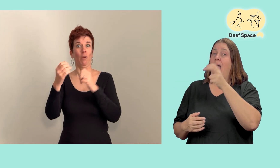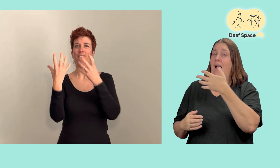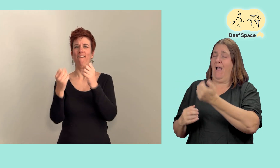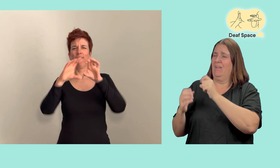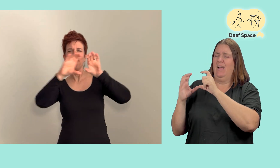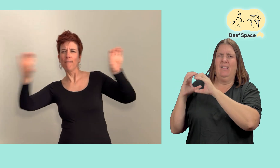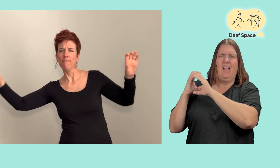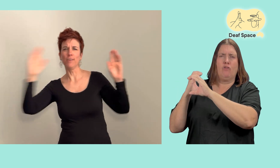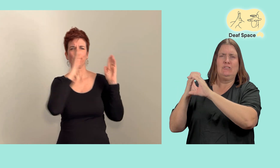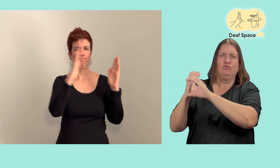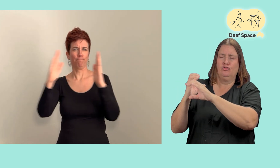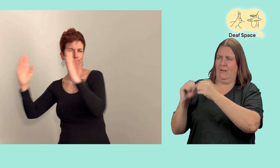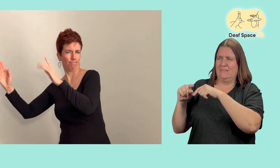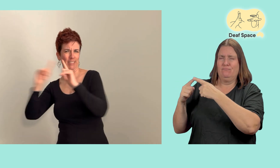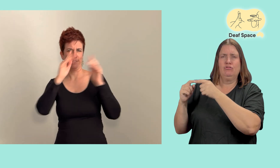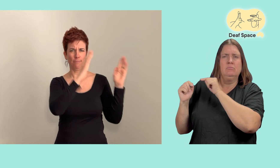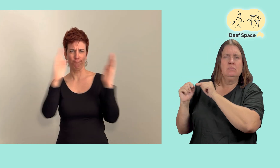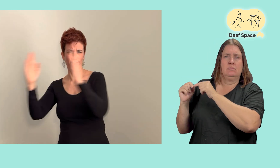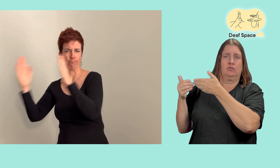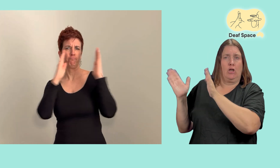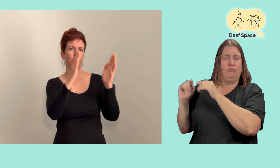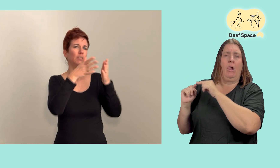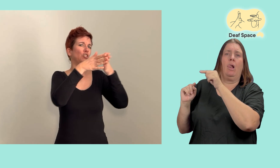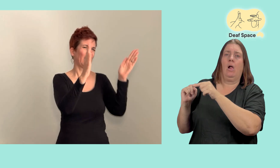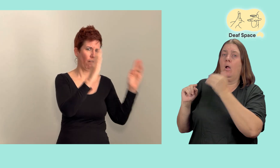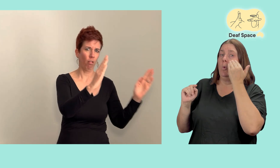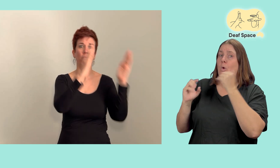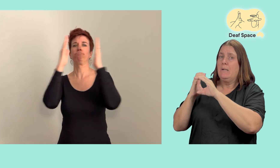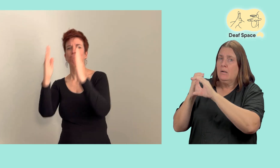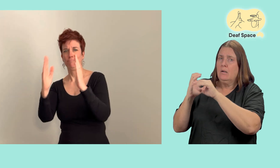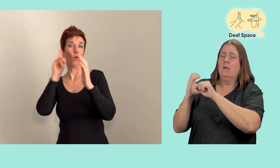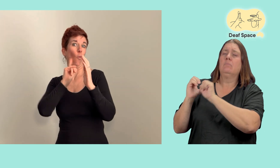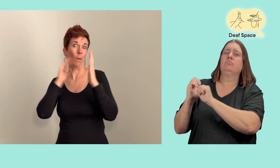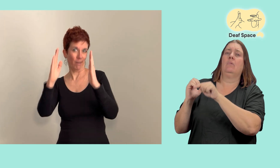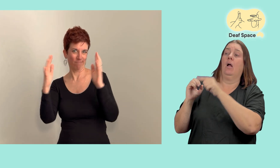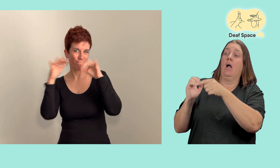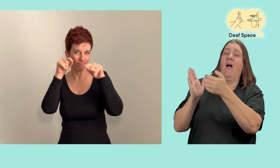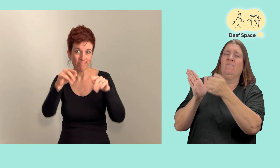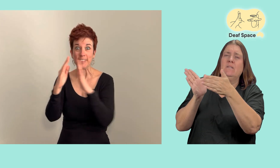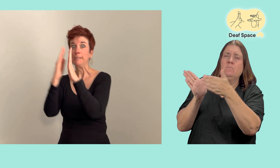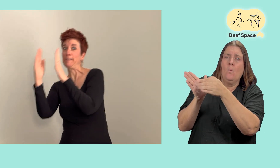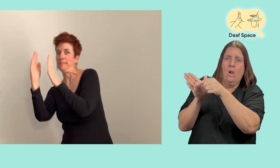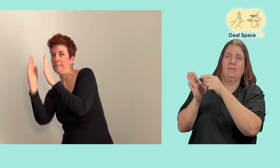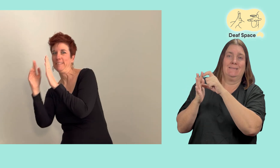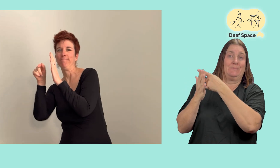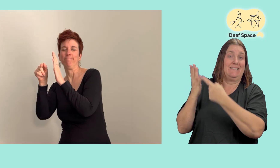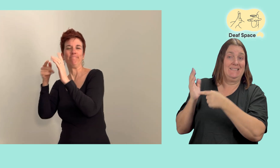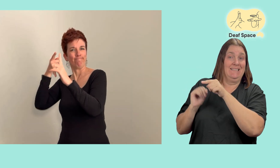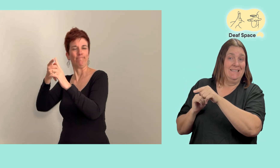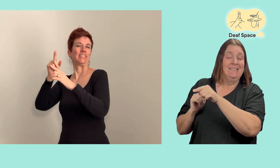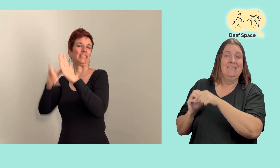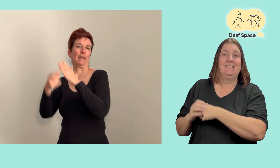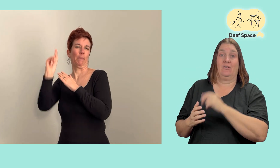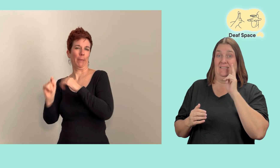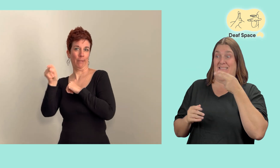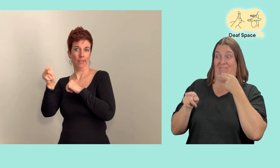The trains have specified carriages, including general carriages, carriages for women and a smaller section for people with a disability.